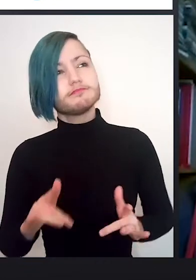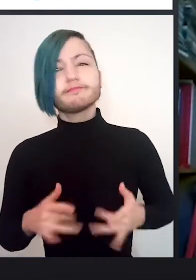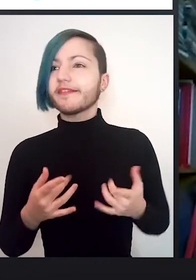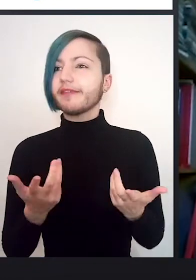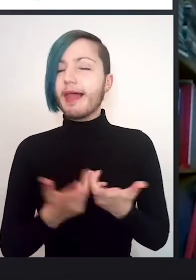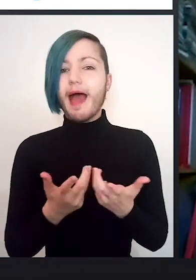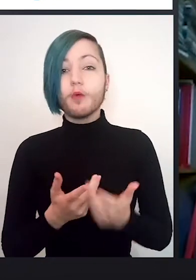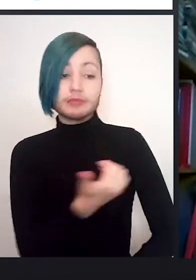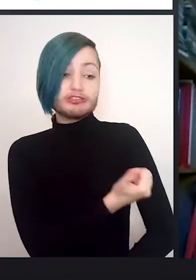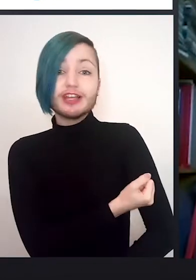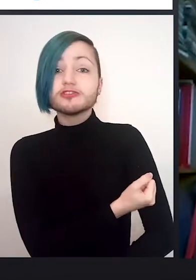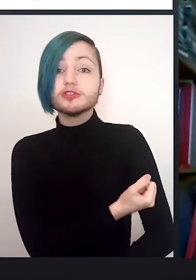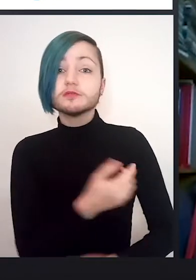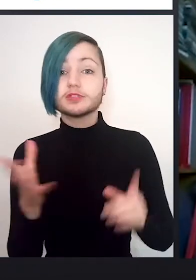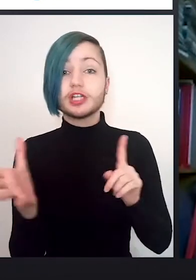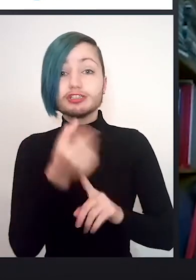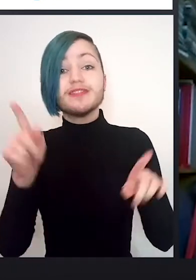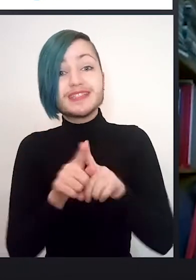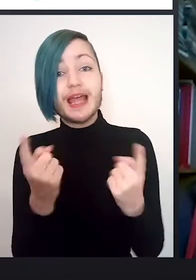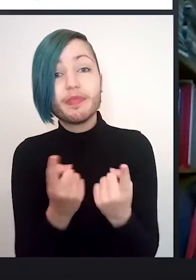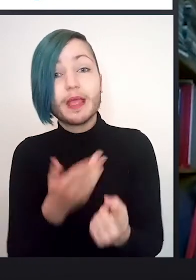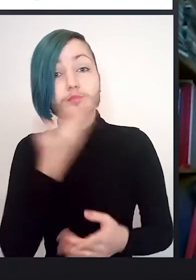and this injection achieves that without surgery,